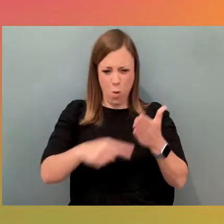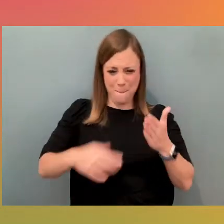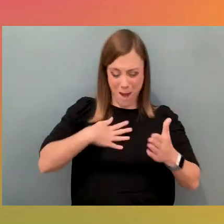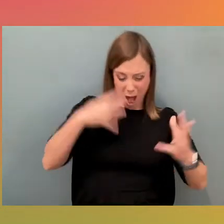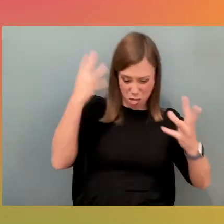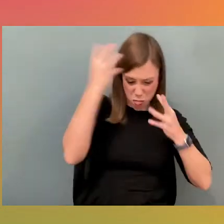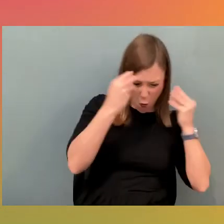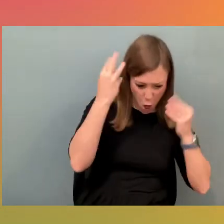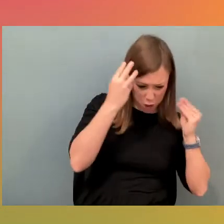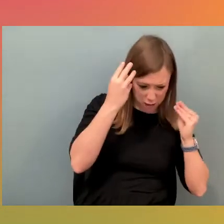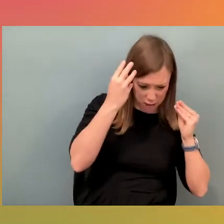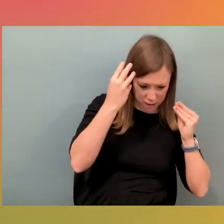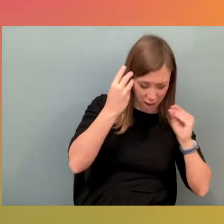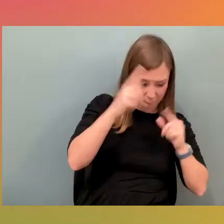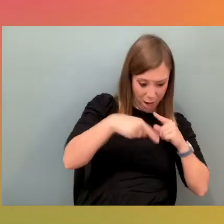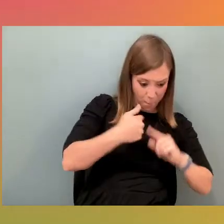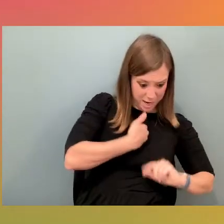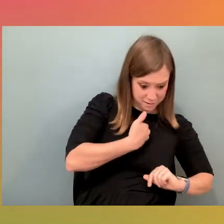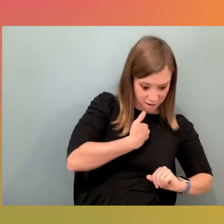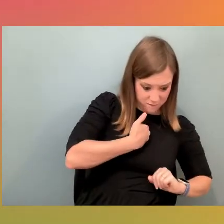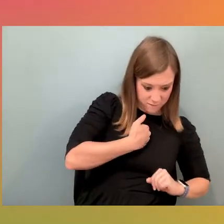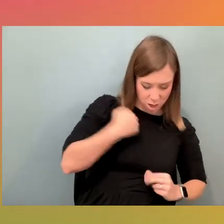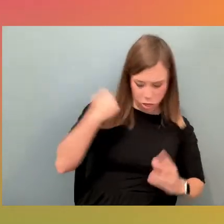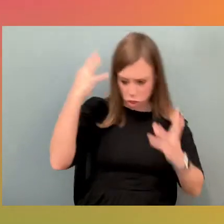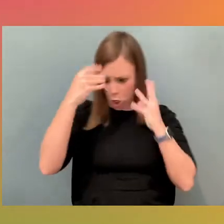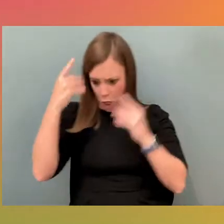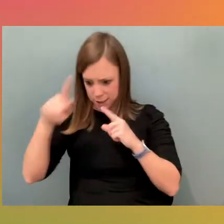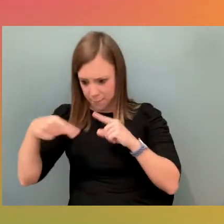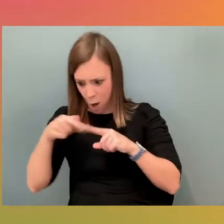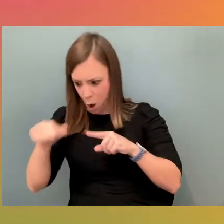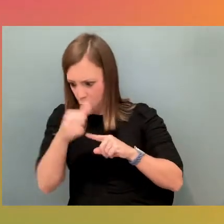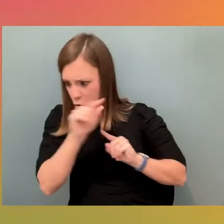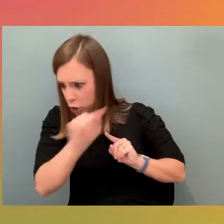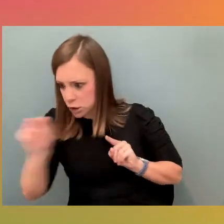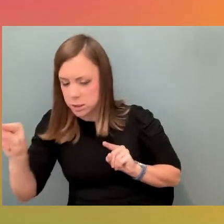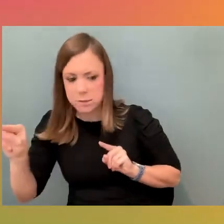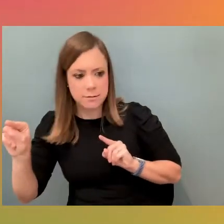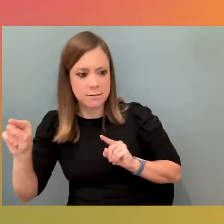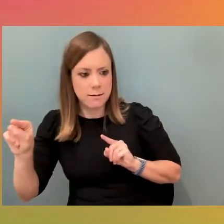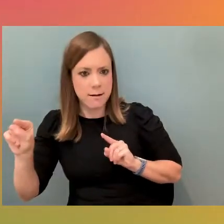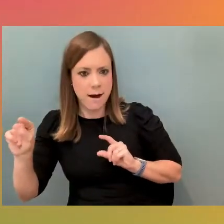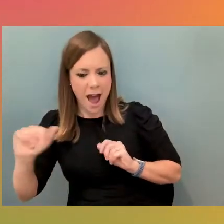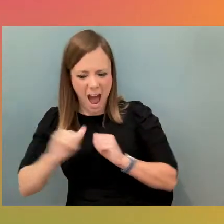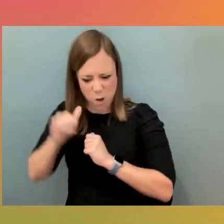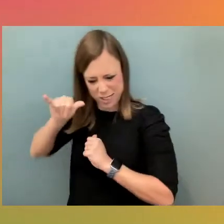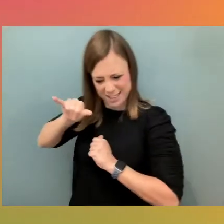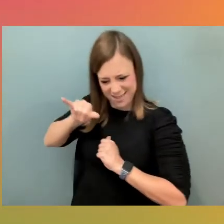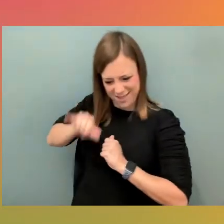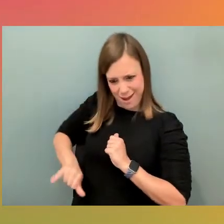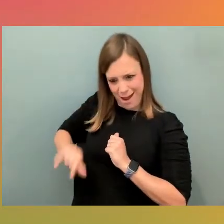HAPPENING? WHAT ARE YOU THINKING ABOUT